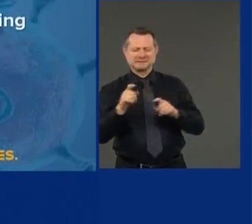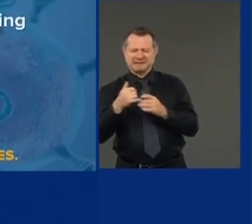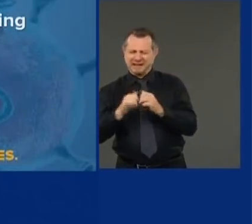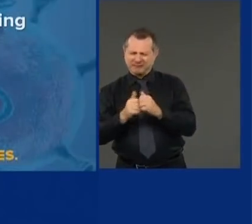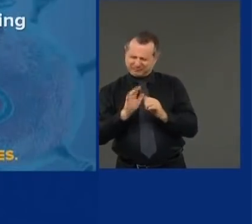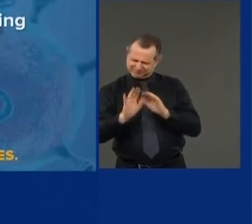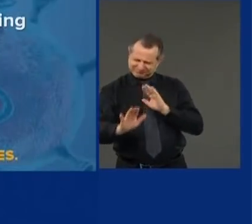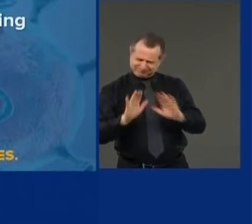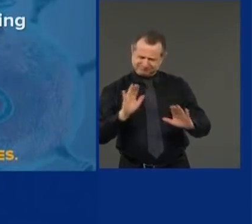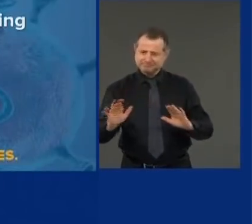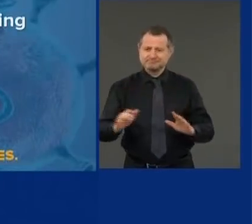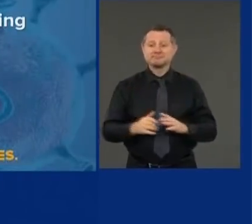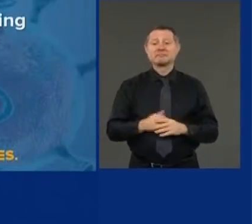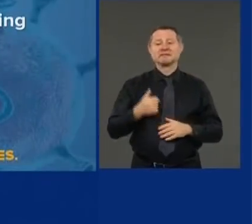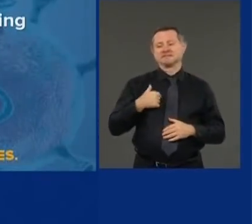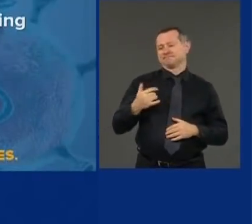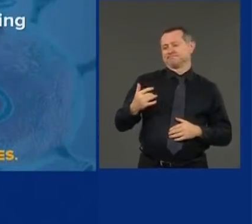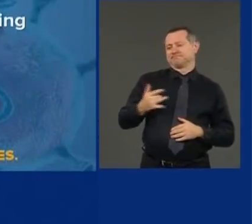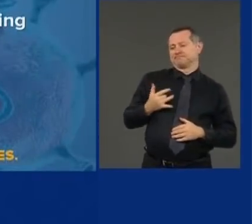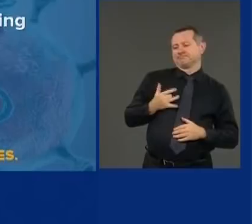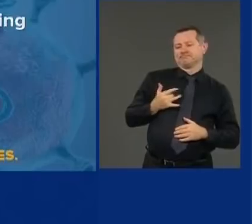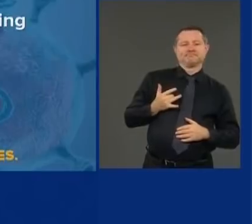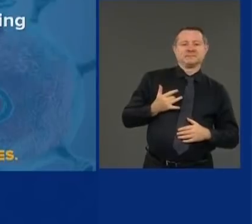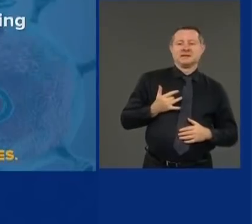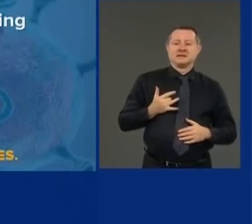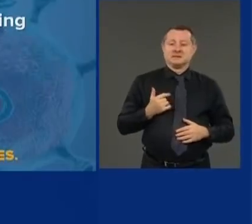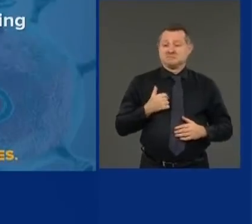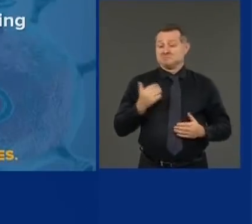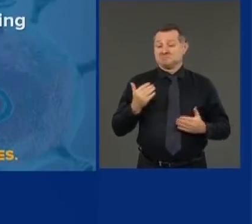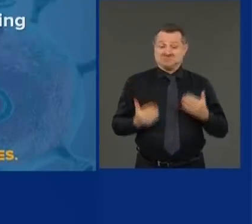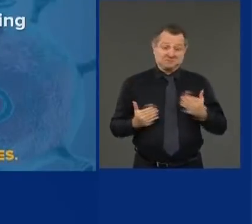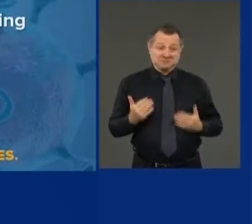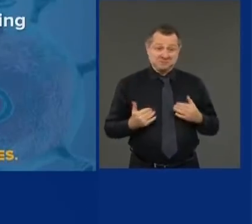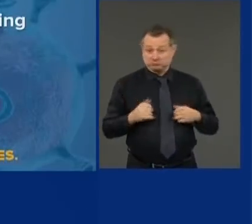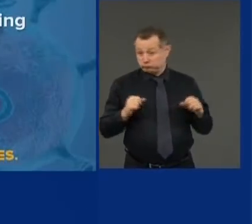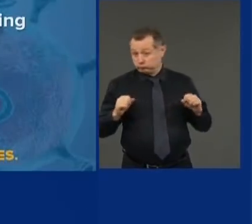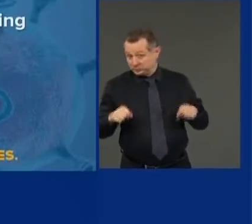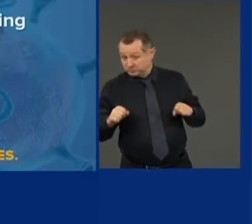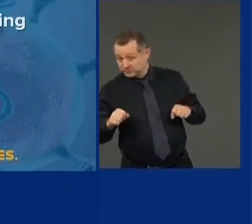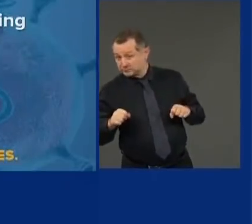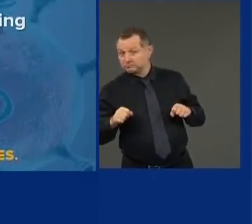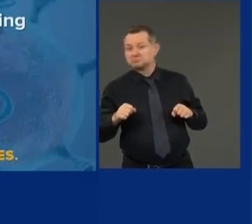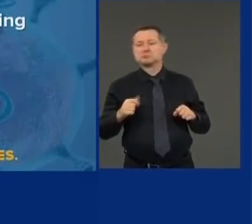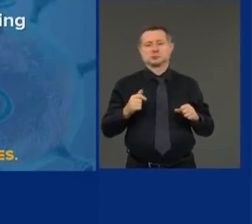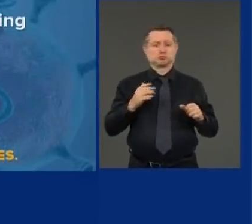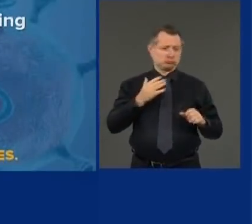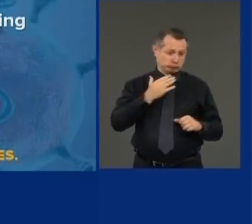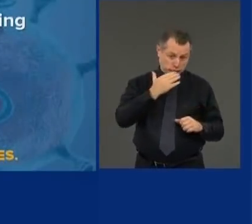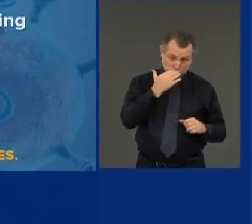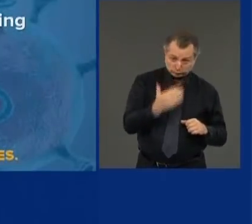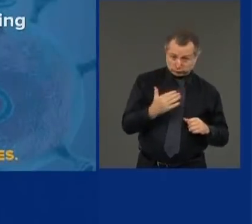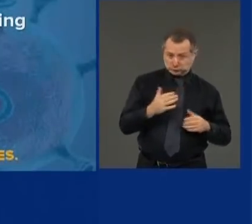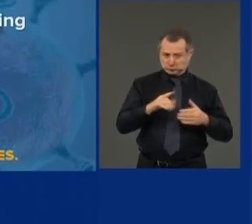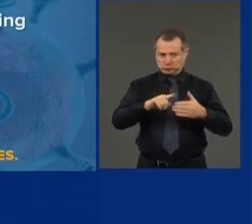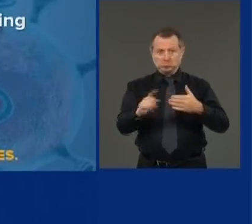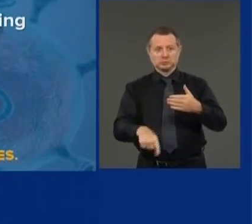DIFFERENT SYSTEMS TAKE DIFFERENT FILTERS AND WE'RE WORKING THROUGH THAT NOW. WE'RE SPENDING TIME ON IT BECAUSE I THINK THERE'S A REAL